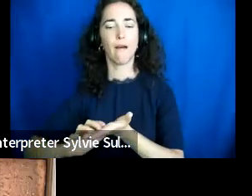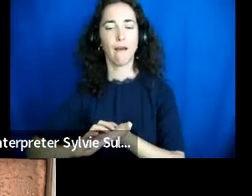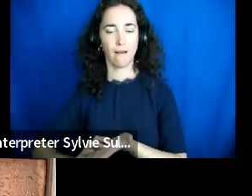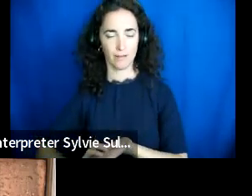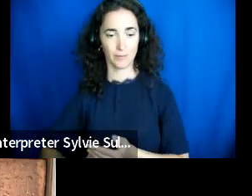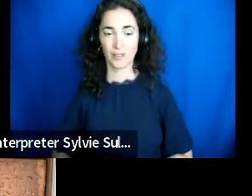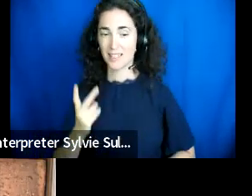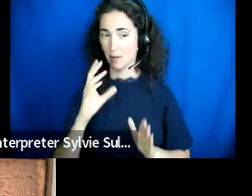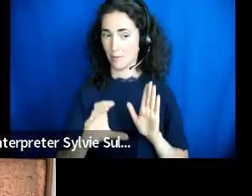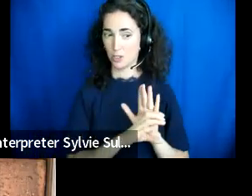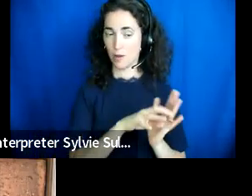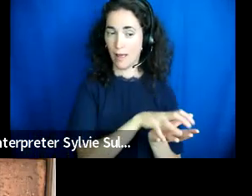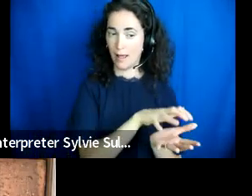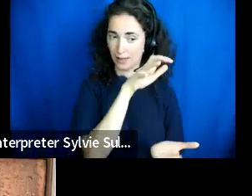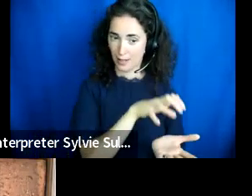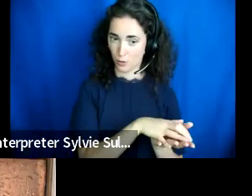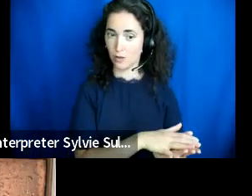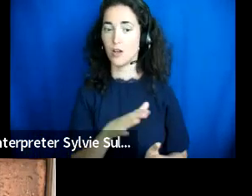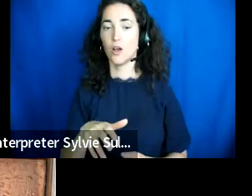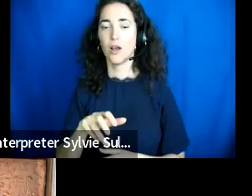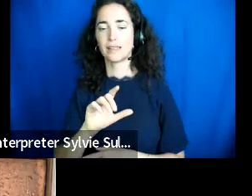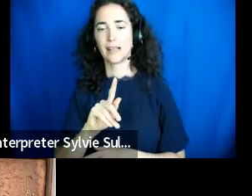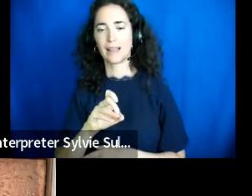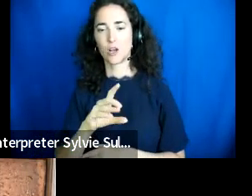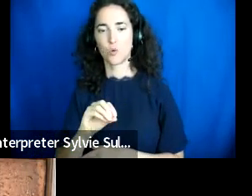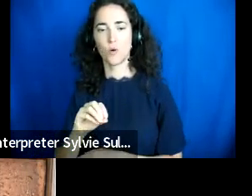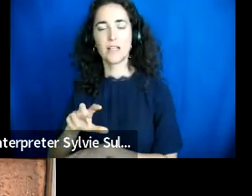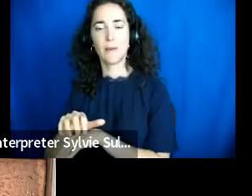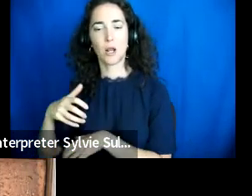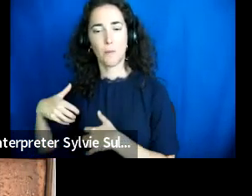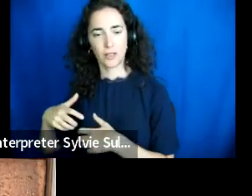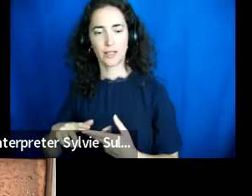Here are an alligator, kangaroo, spider-monkey, tiger, and peacock.